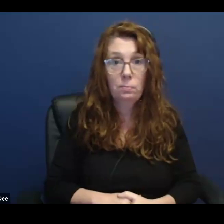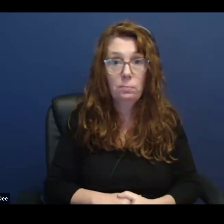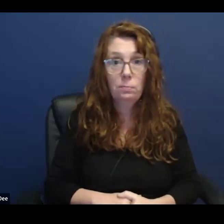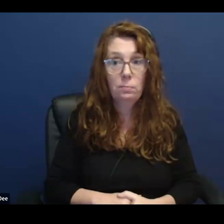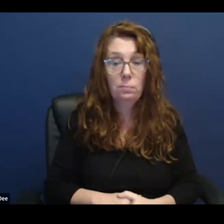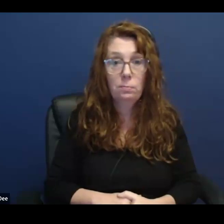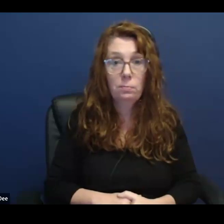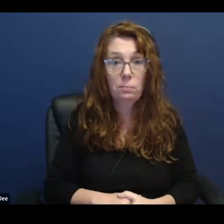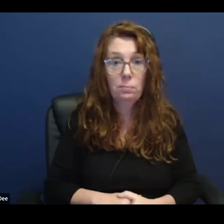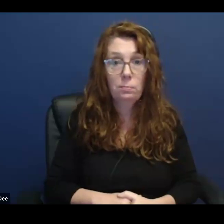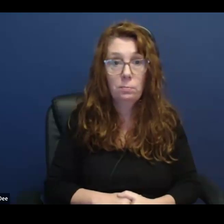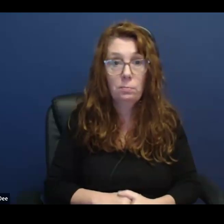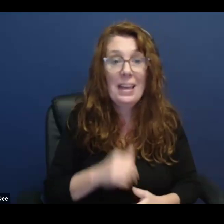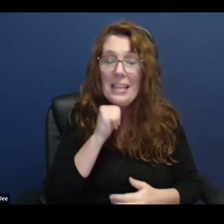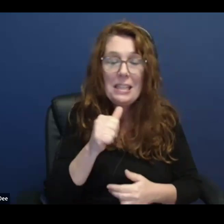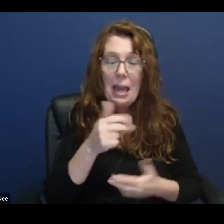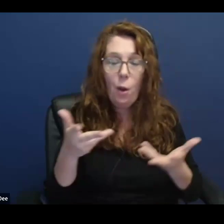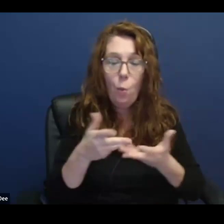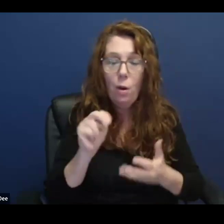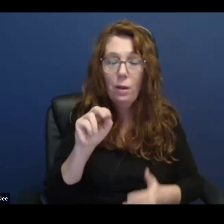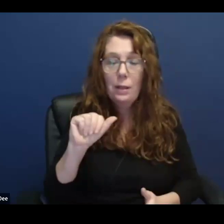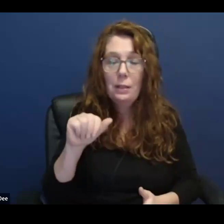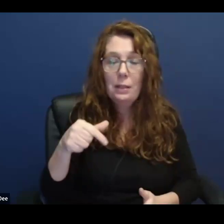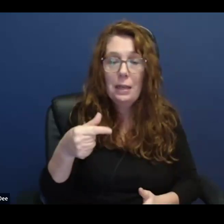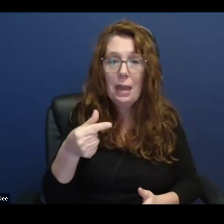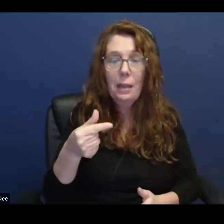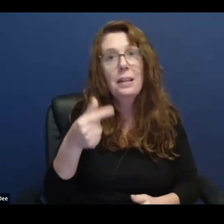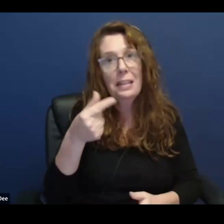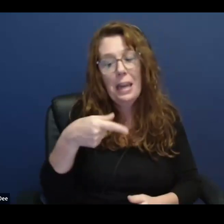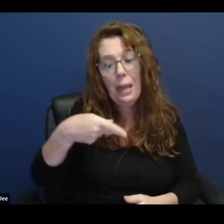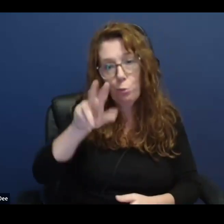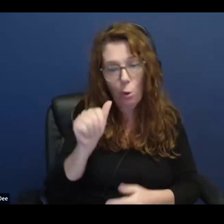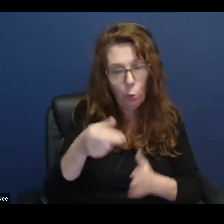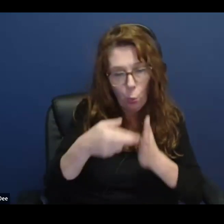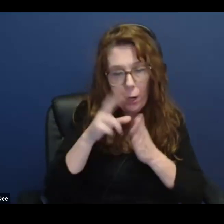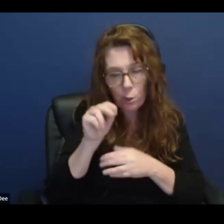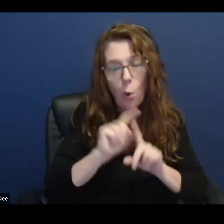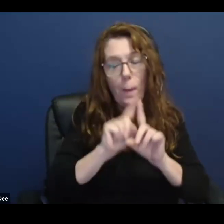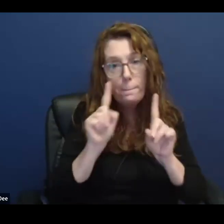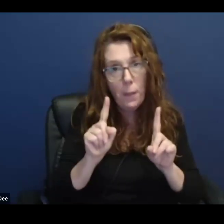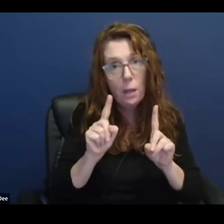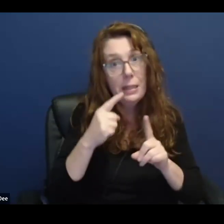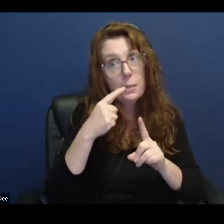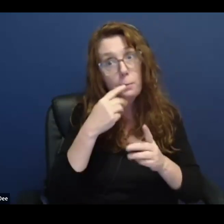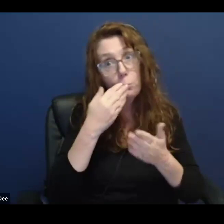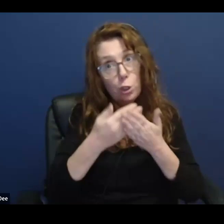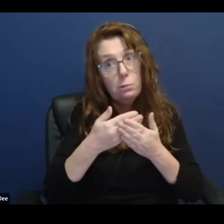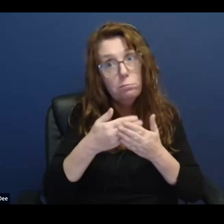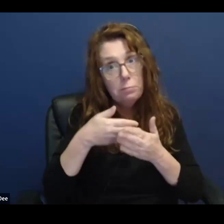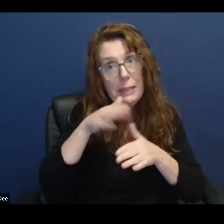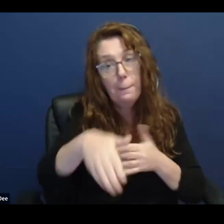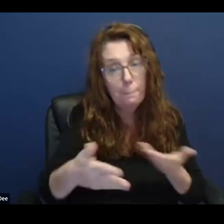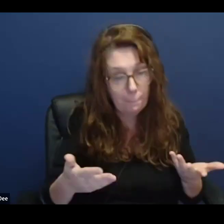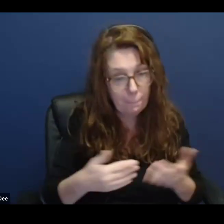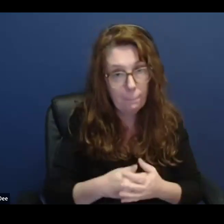that's not the what NAGPRA requires. but it is a positive step forward. Certainly um reaching out